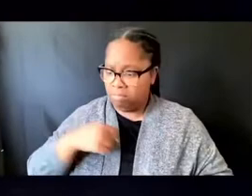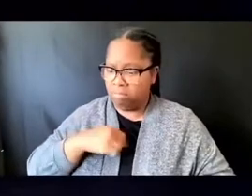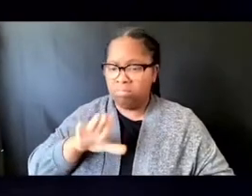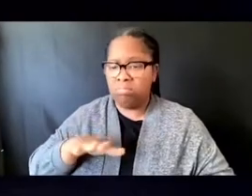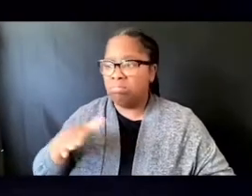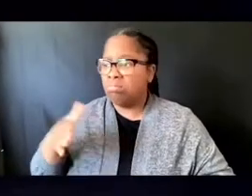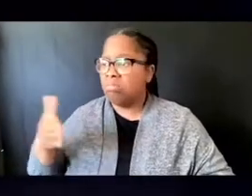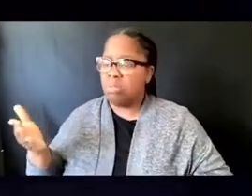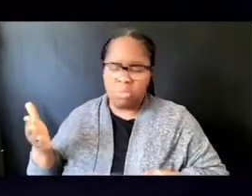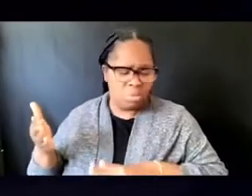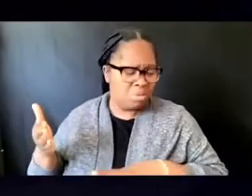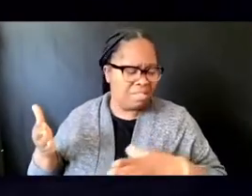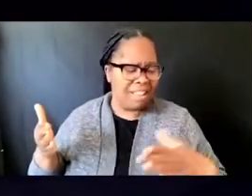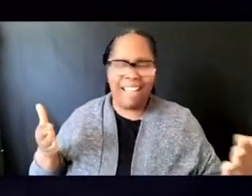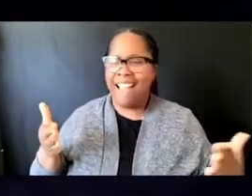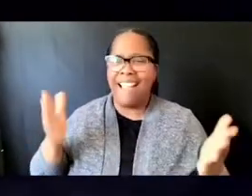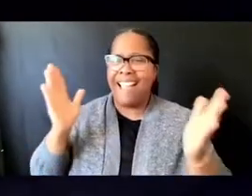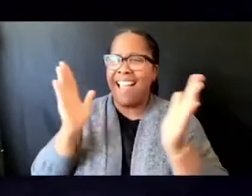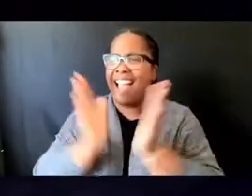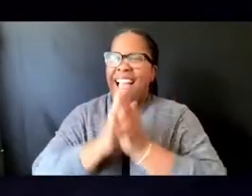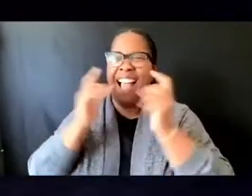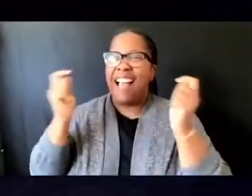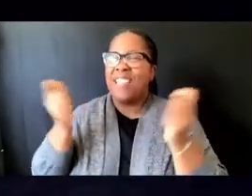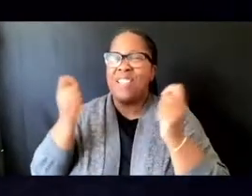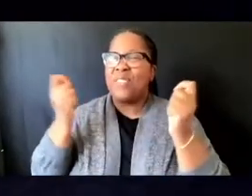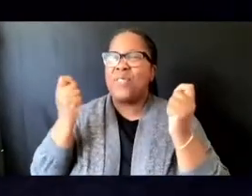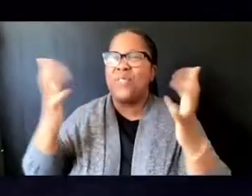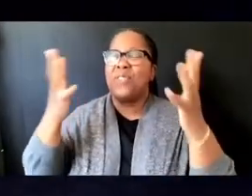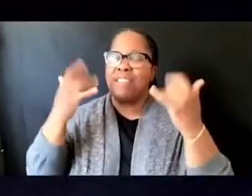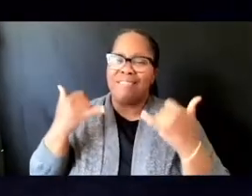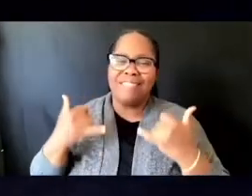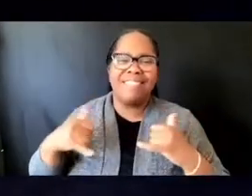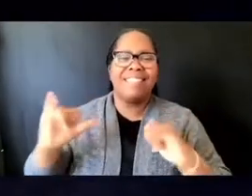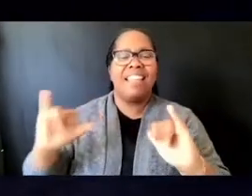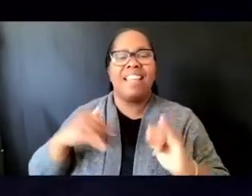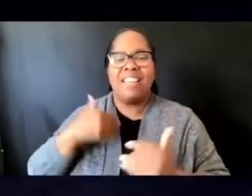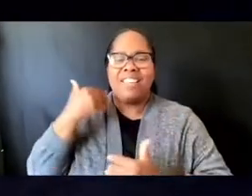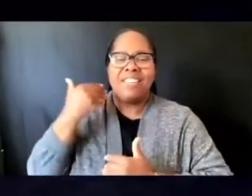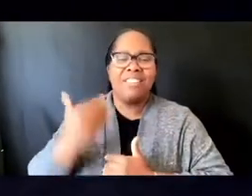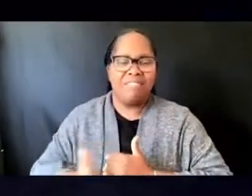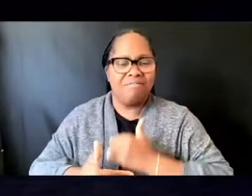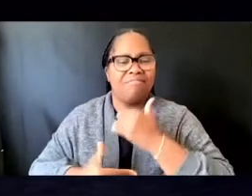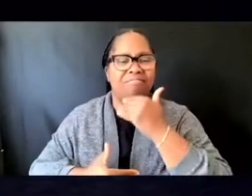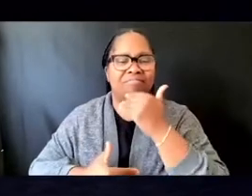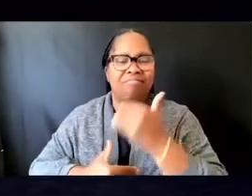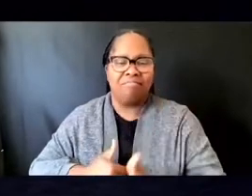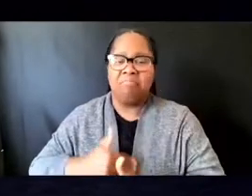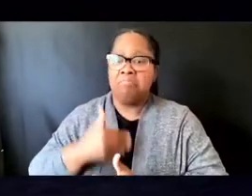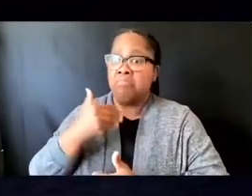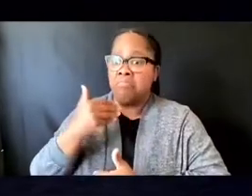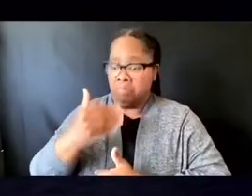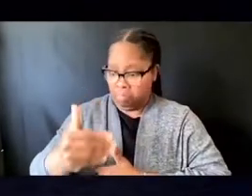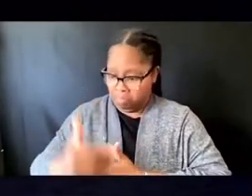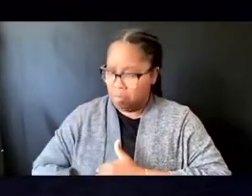Hallelujah, by and by I'll fly away